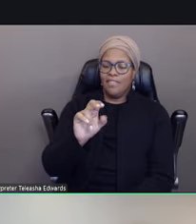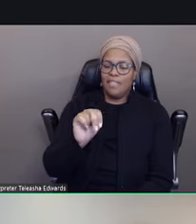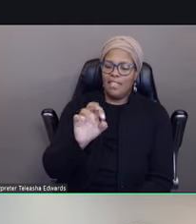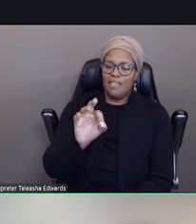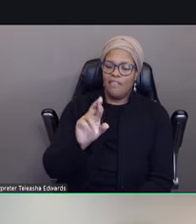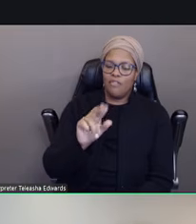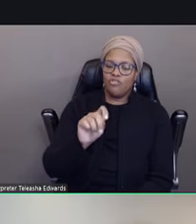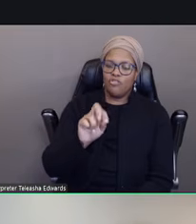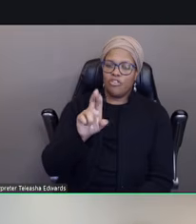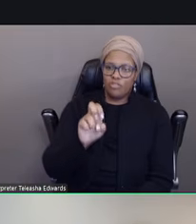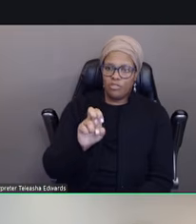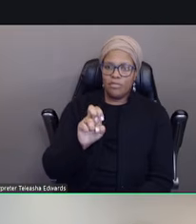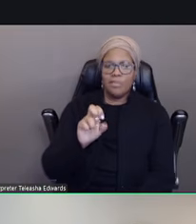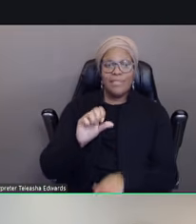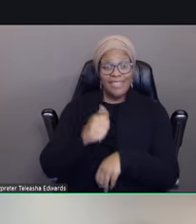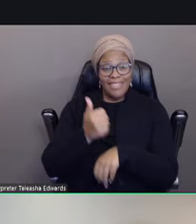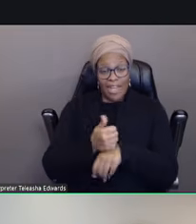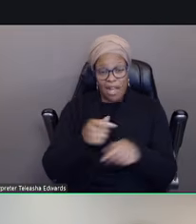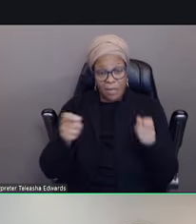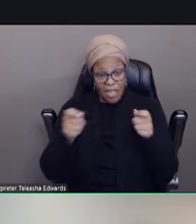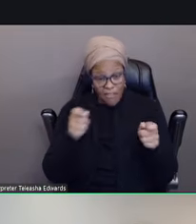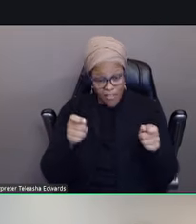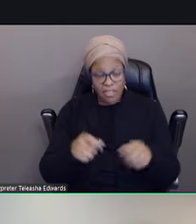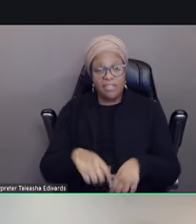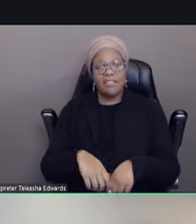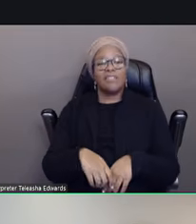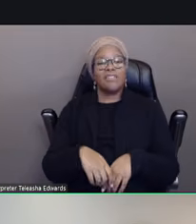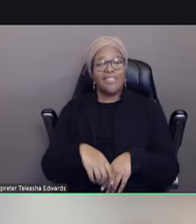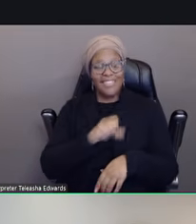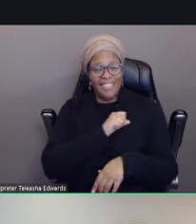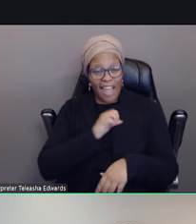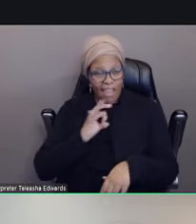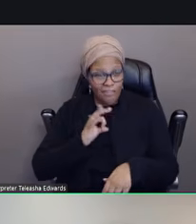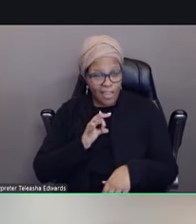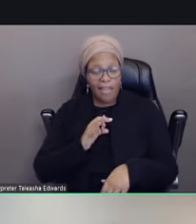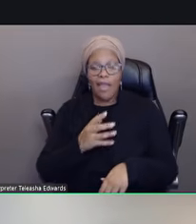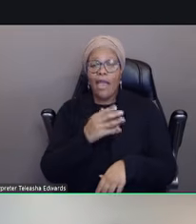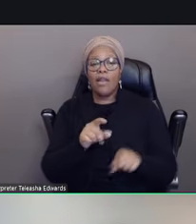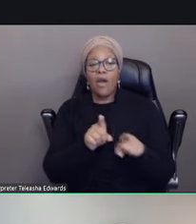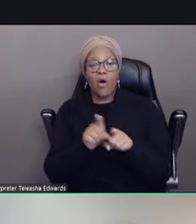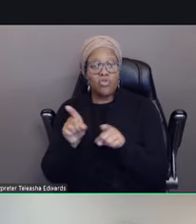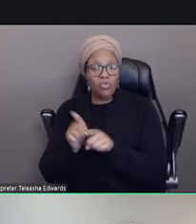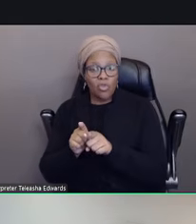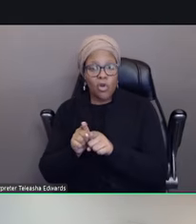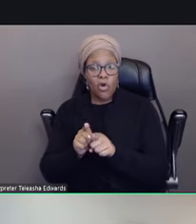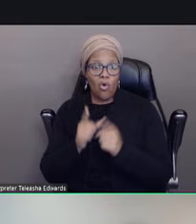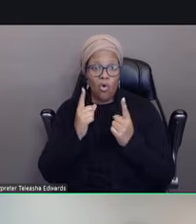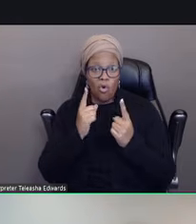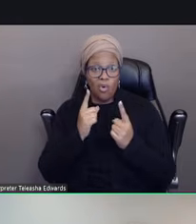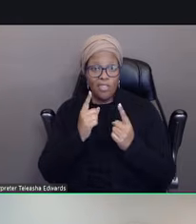we need the staffing infrastructure and achieving as I mentioned earlier some quick wins. We believe